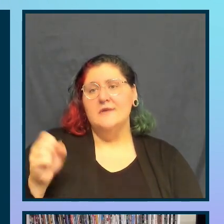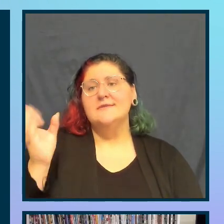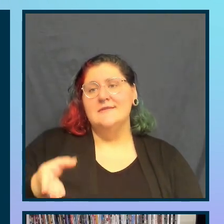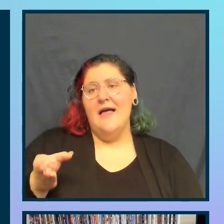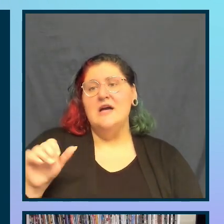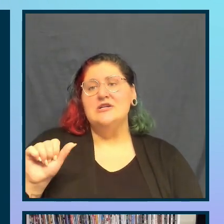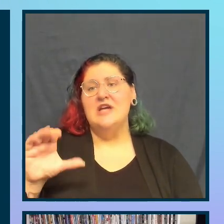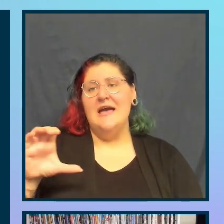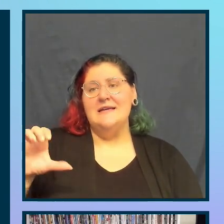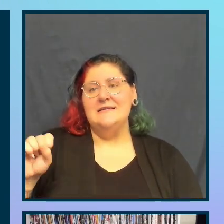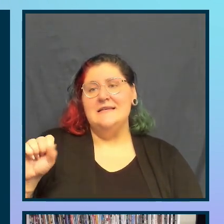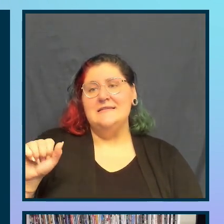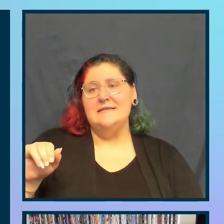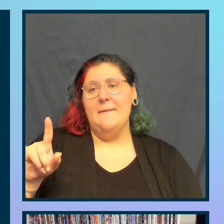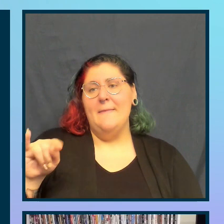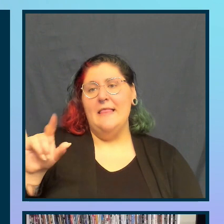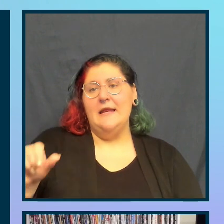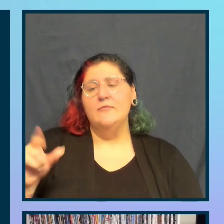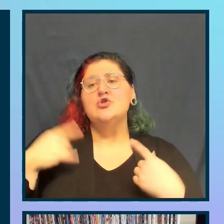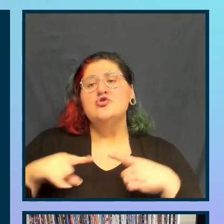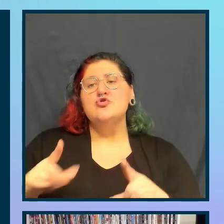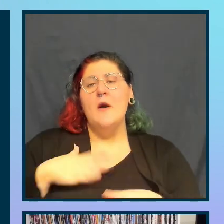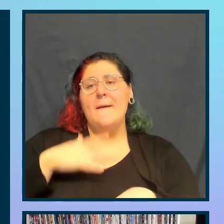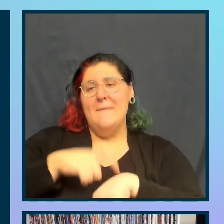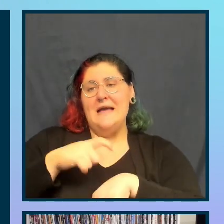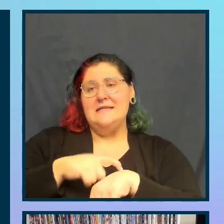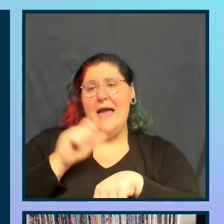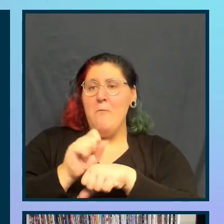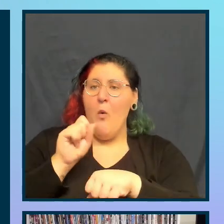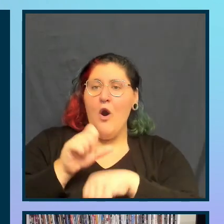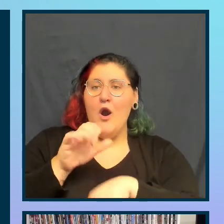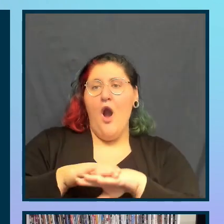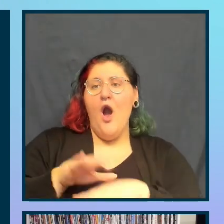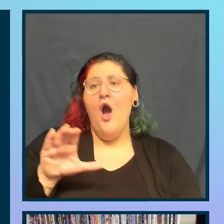And during my time working on COVID Shield, I didn't have a chance to explore every option of the API,